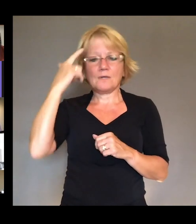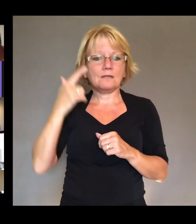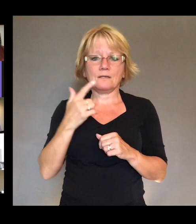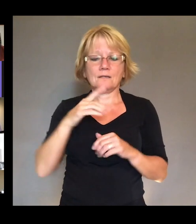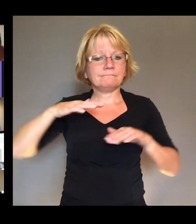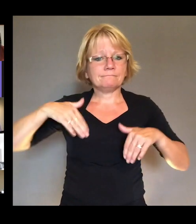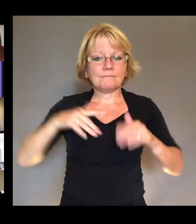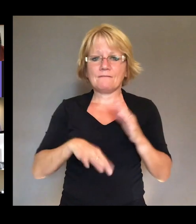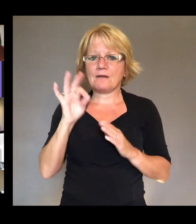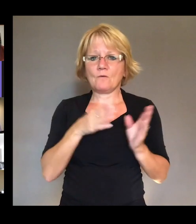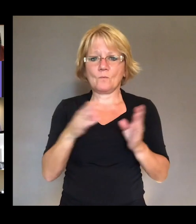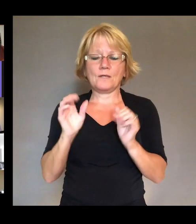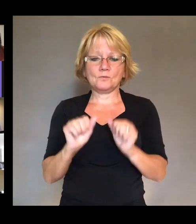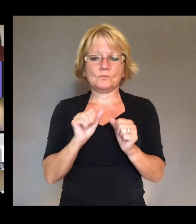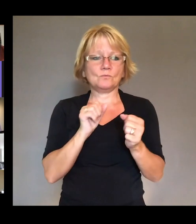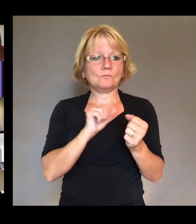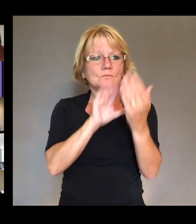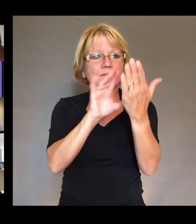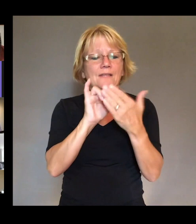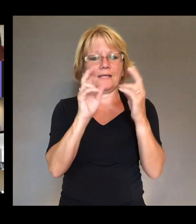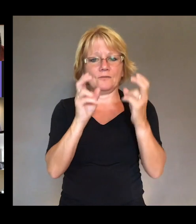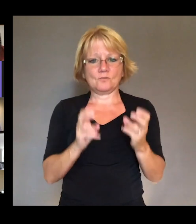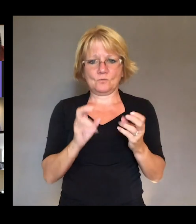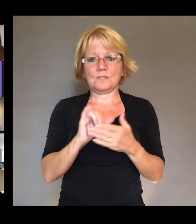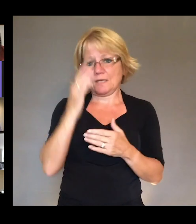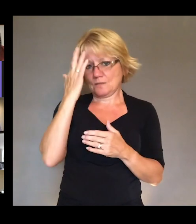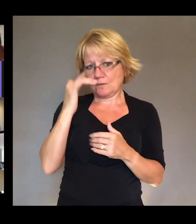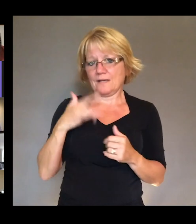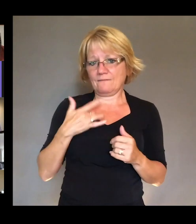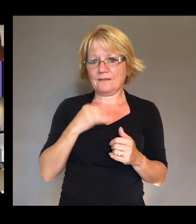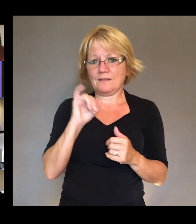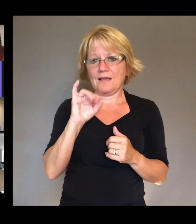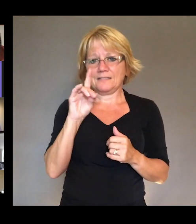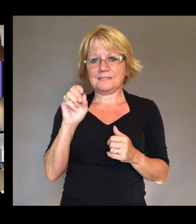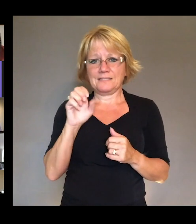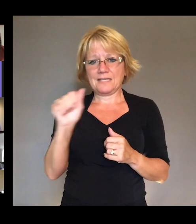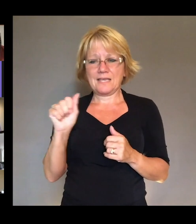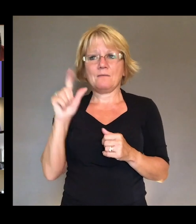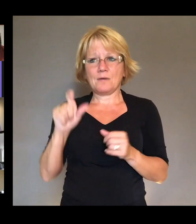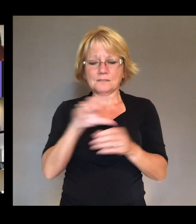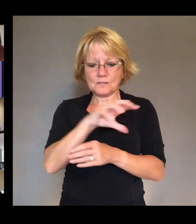you know, found a way to deal with this issue. And I think this is why I believe that the IBA needs reauthorized, again,